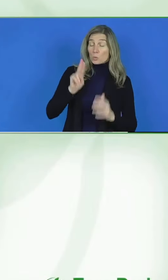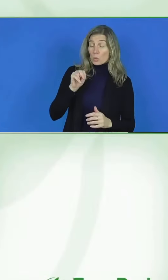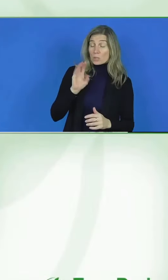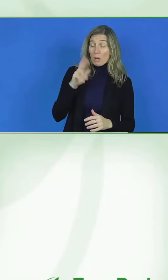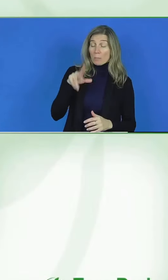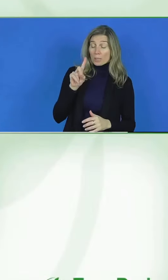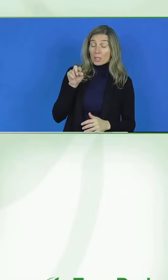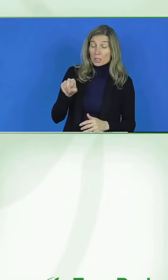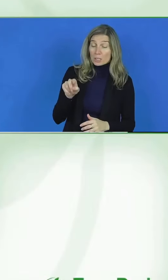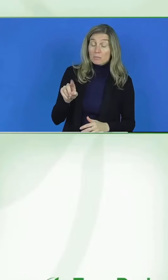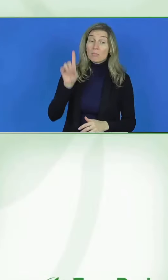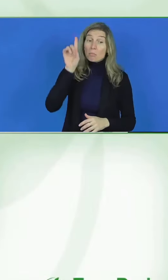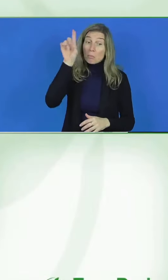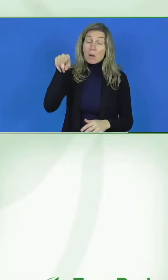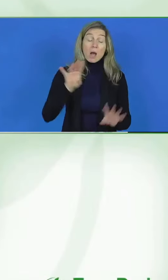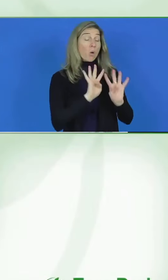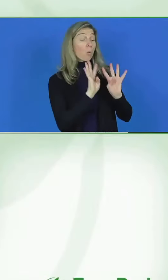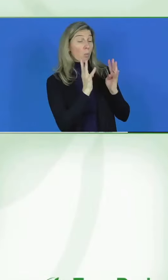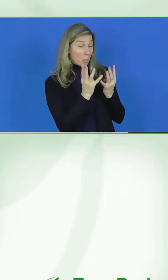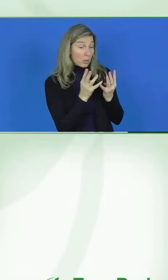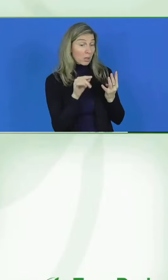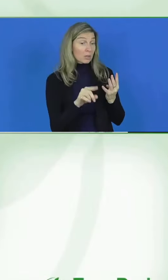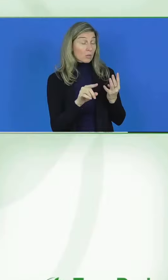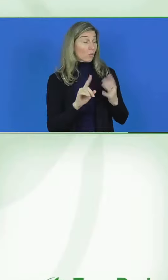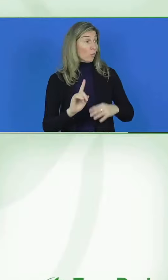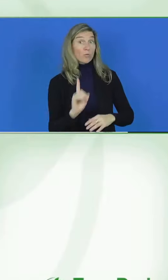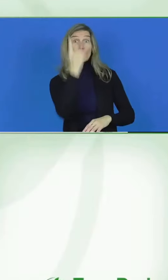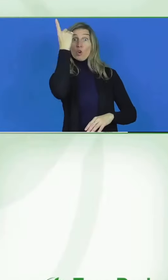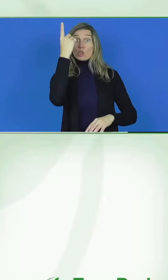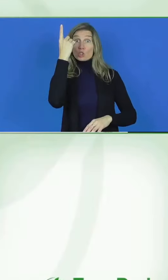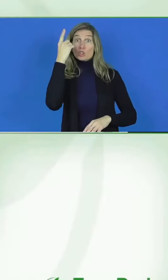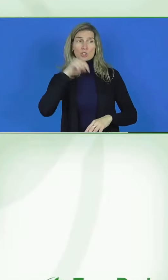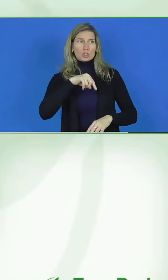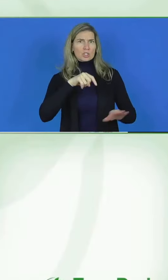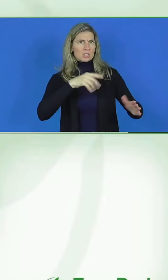committee has examined, claims of discrimination by association.